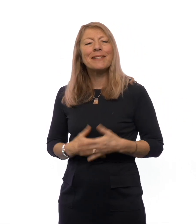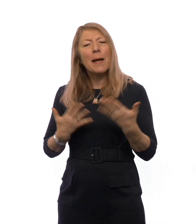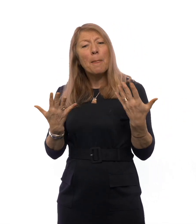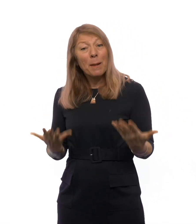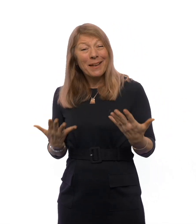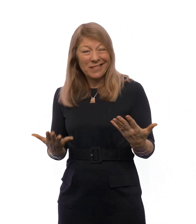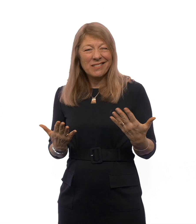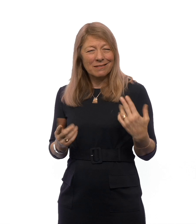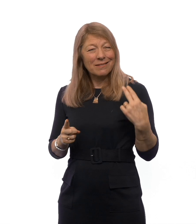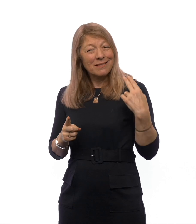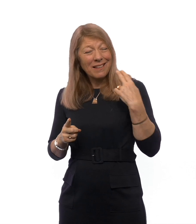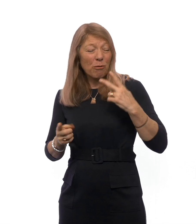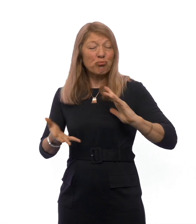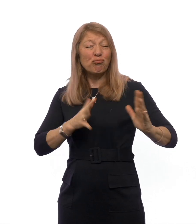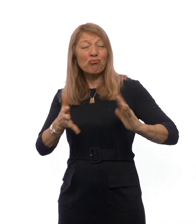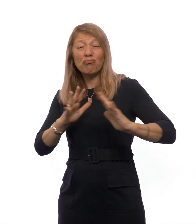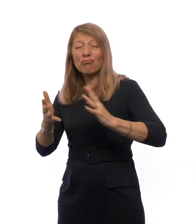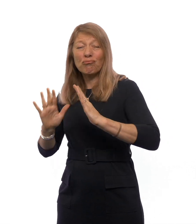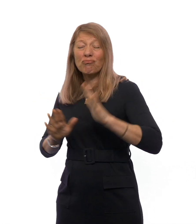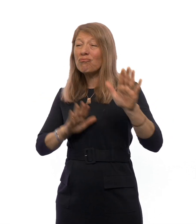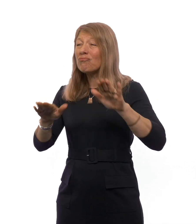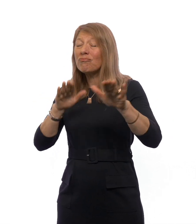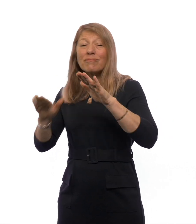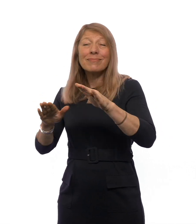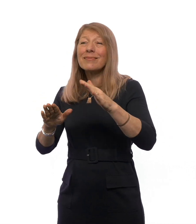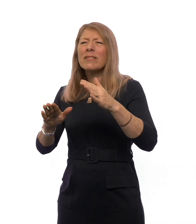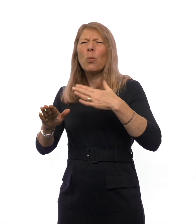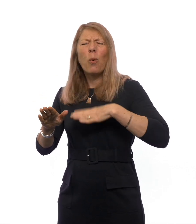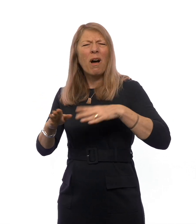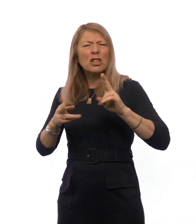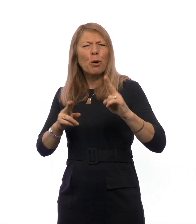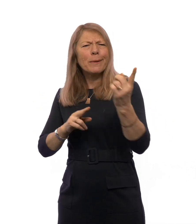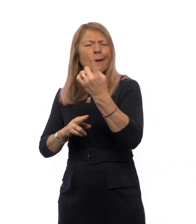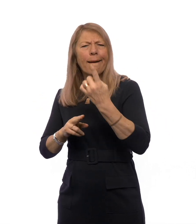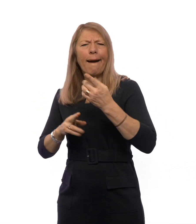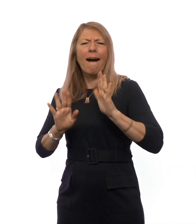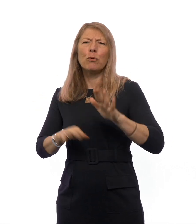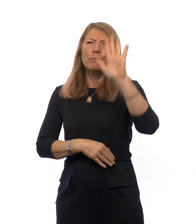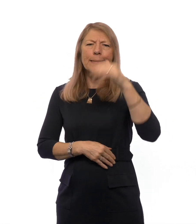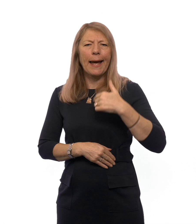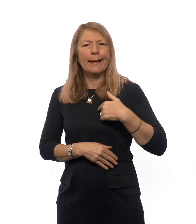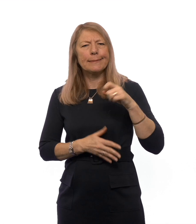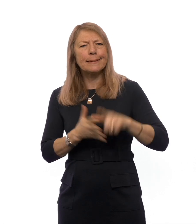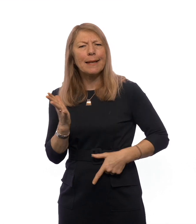deaf Sign Language users may have to identify as disabled to access communication services.